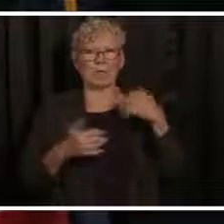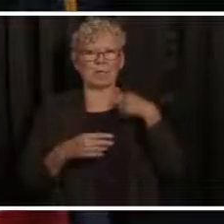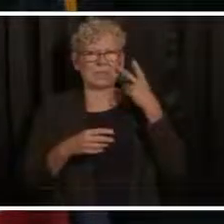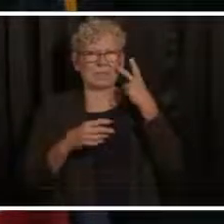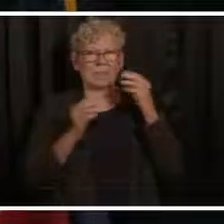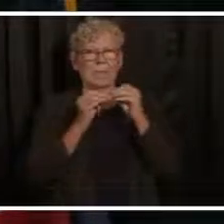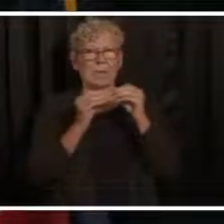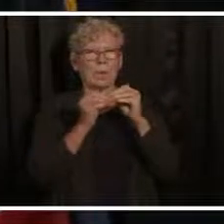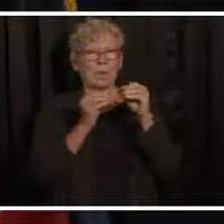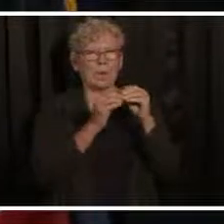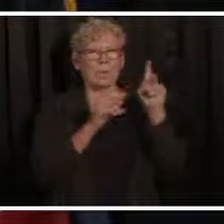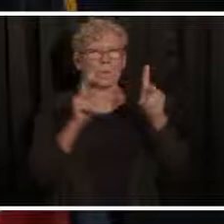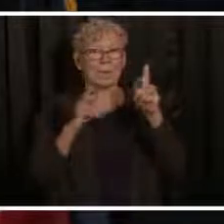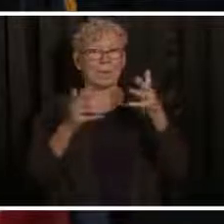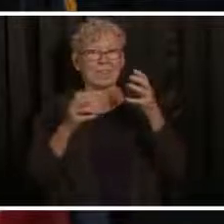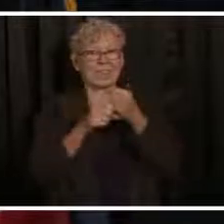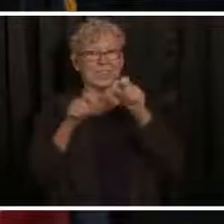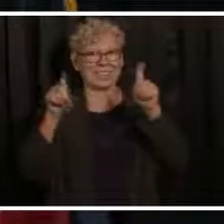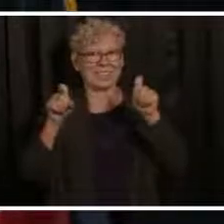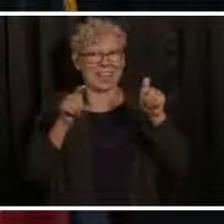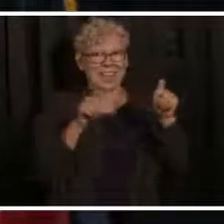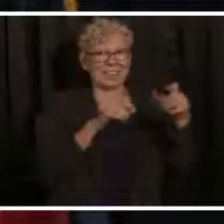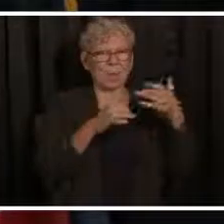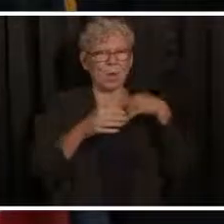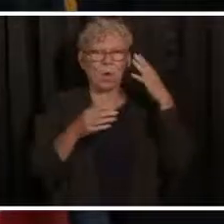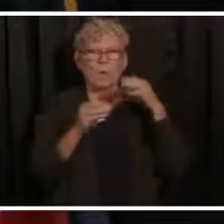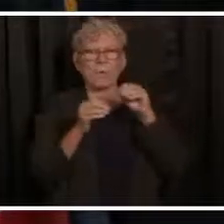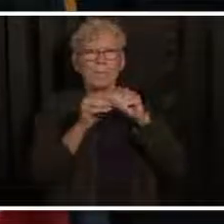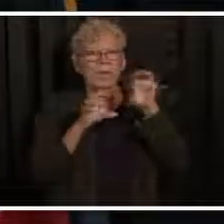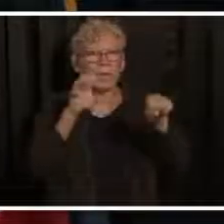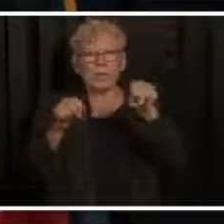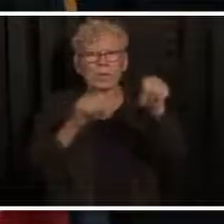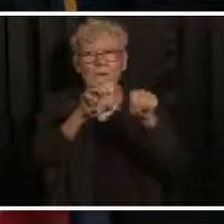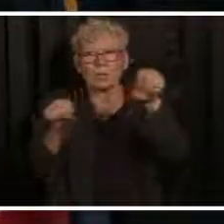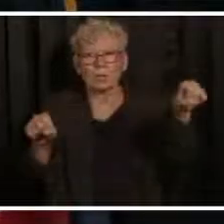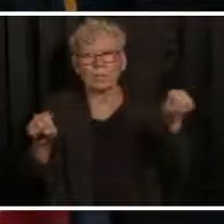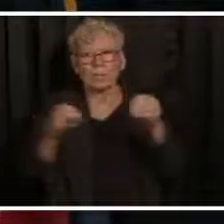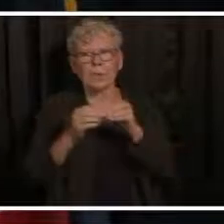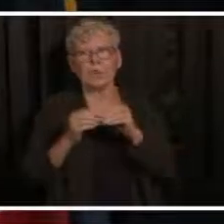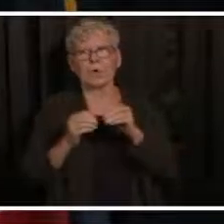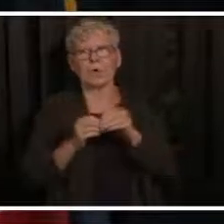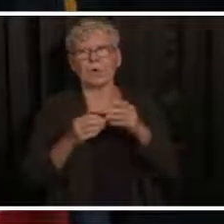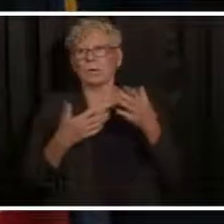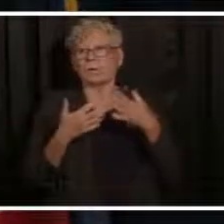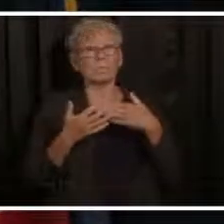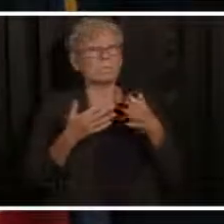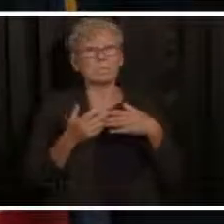necessarily just more cases. so II encourage everybody vaccinated or not if you're ill and have COVID like symptoms,